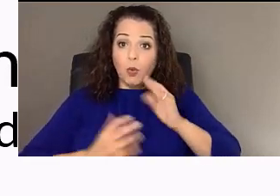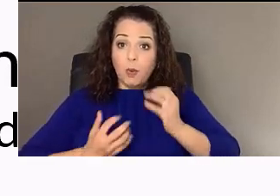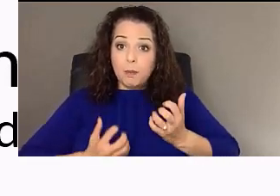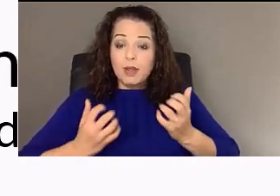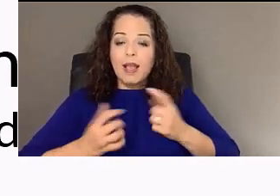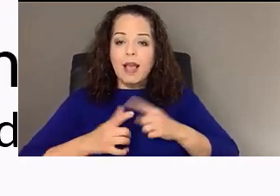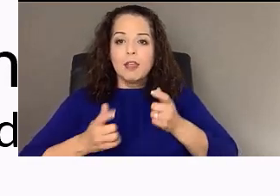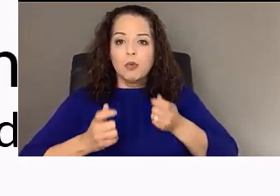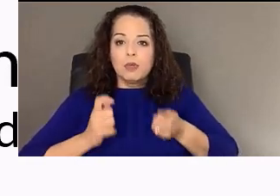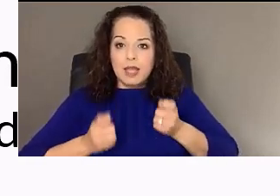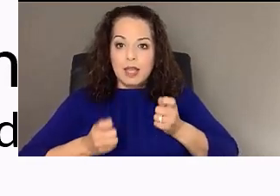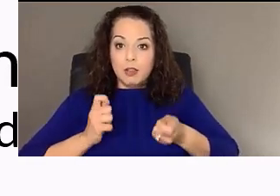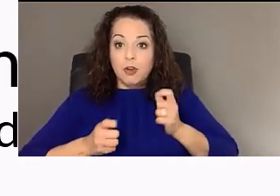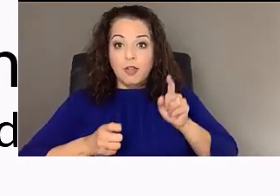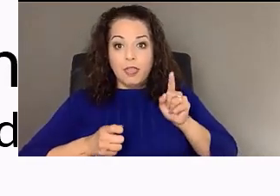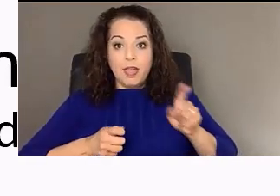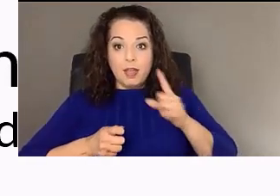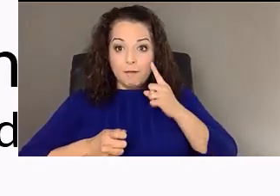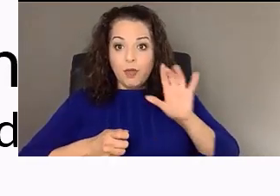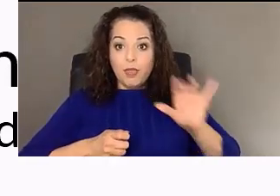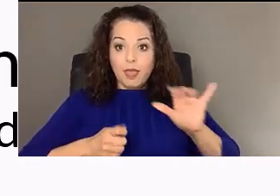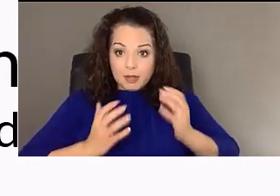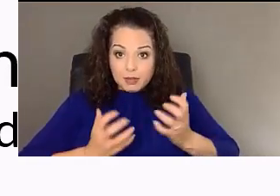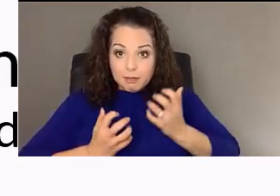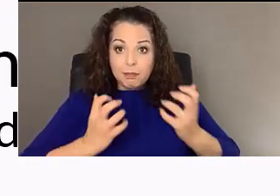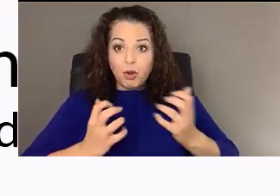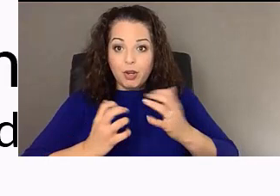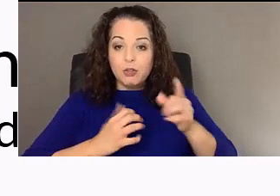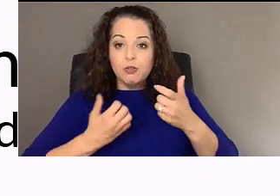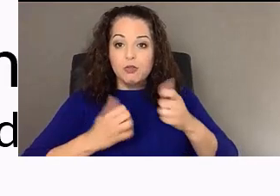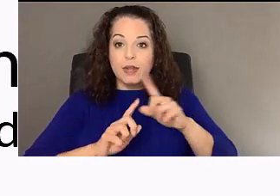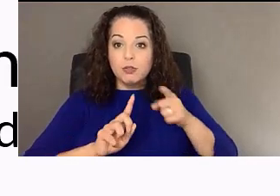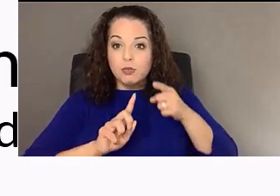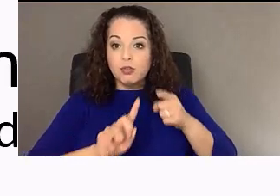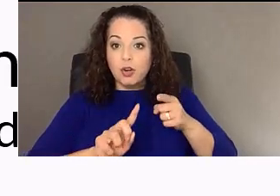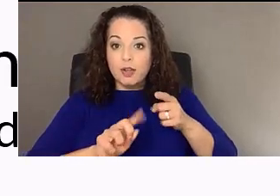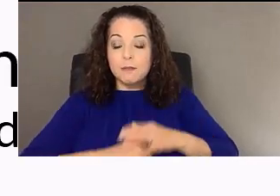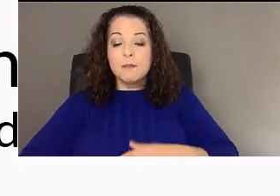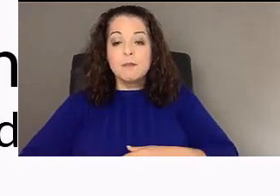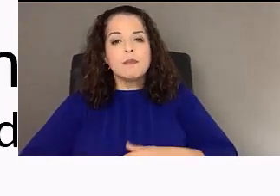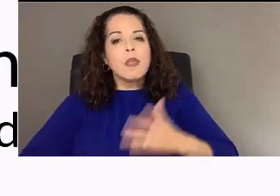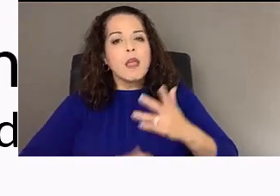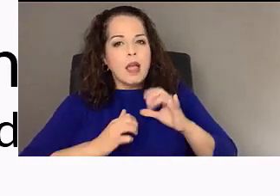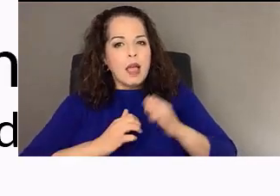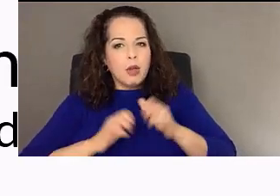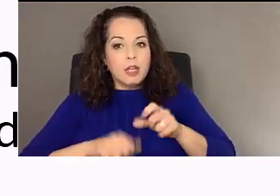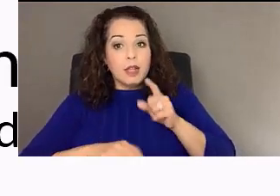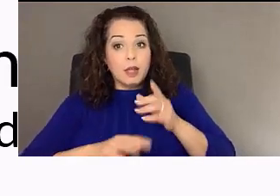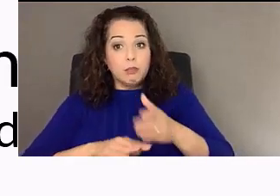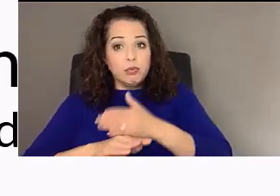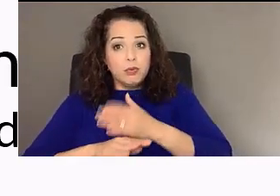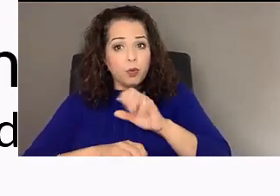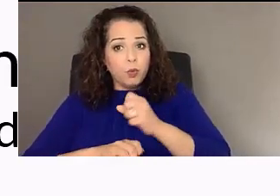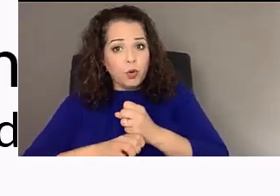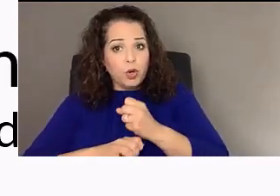to that market that you're trying to target. How can that improve your work? You design better products.